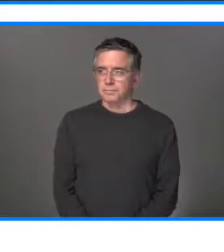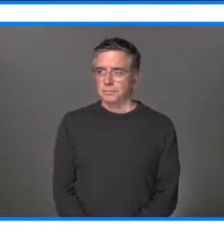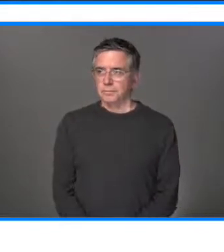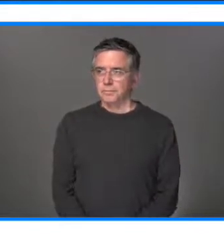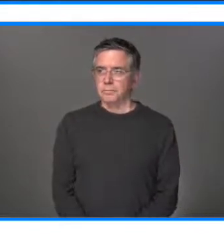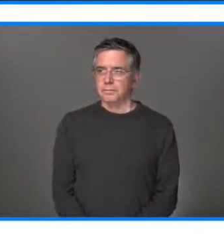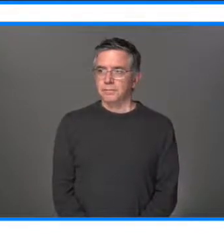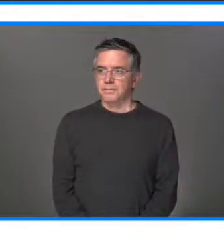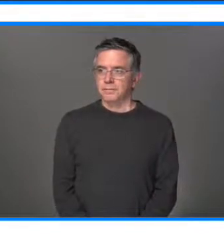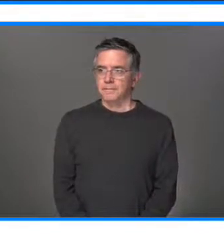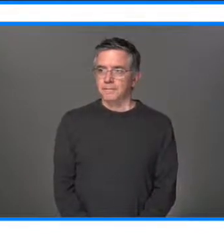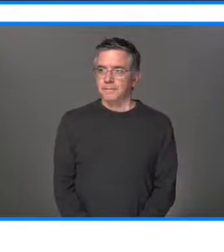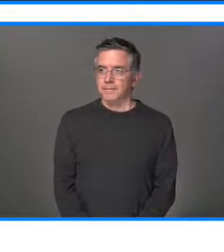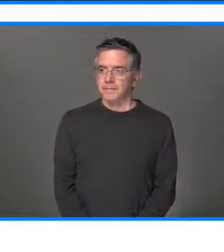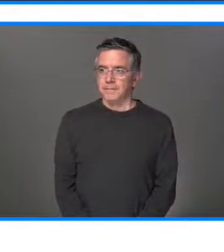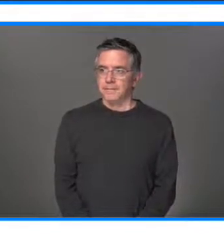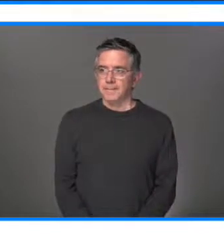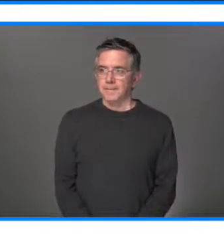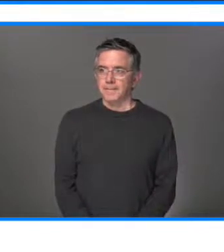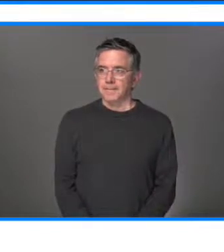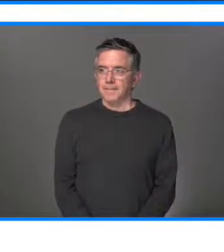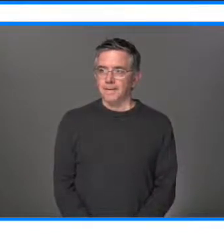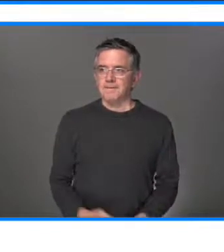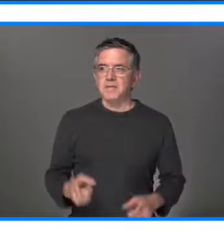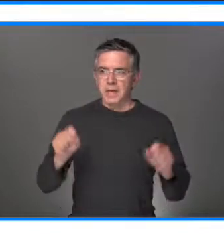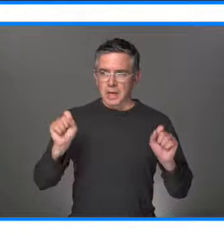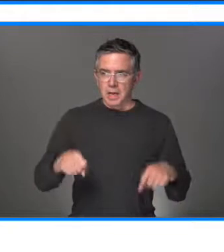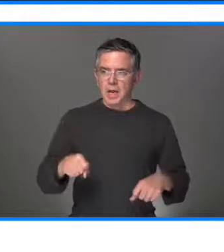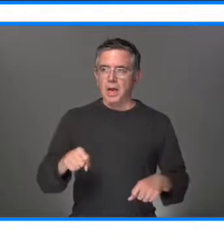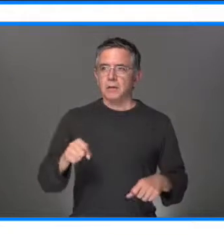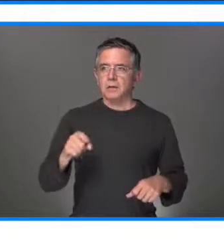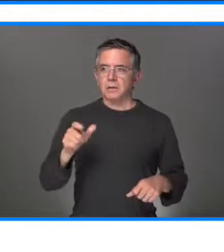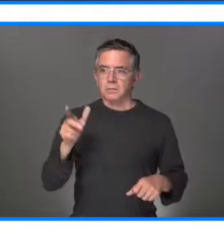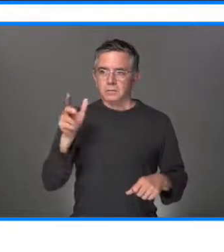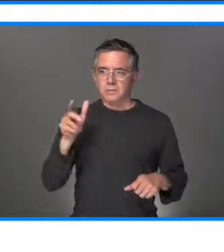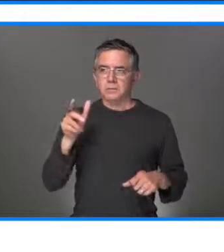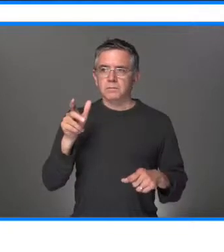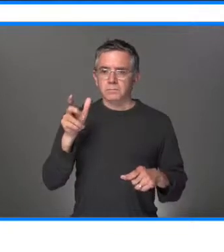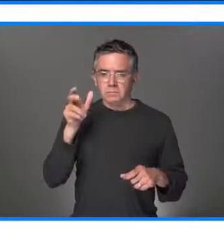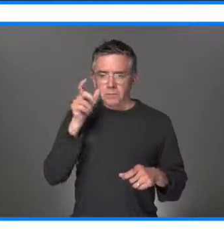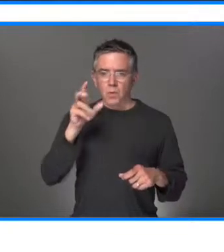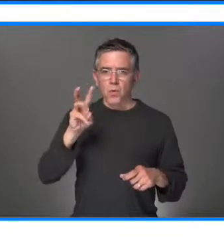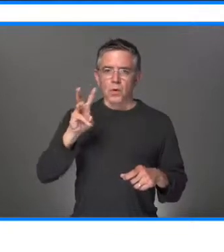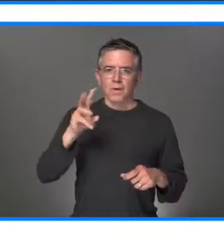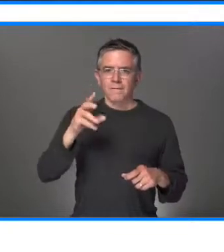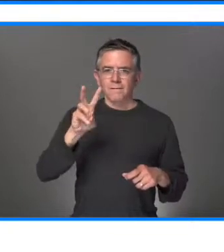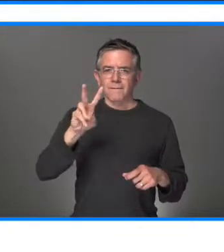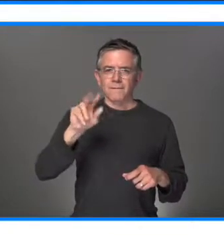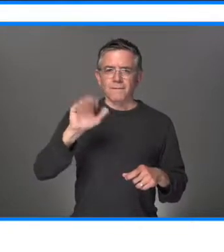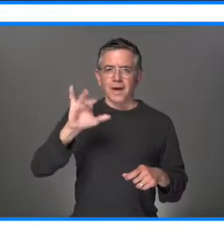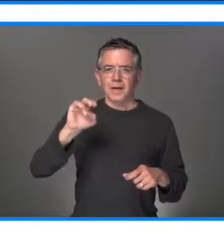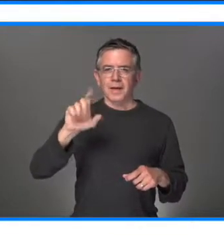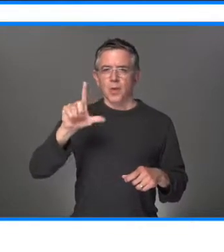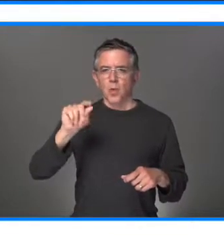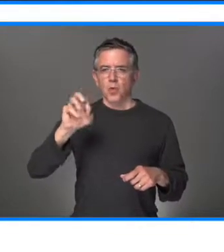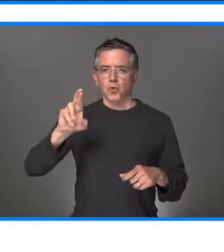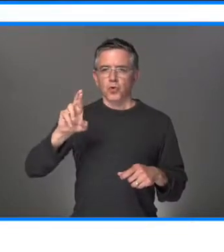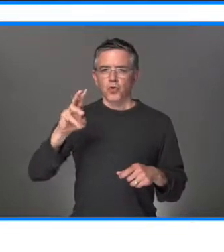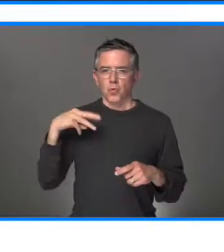Vaccine Locator, Washington State Department of Health, and you'll be able to find that website as well. And I just want to, once again,